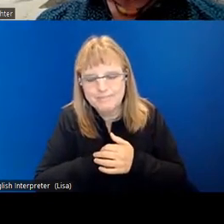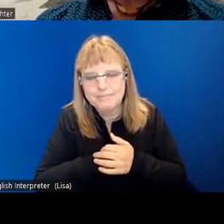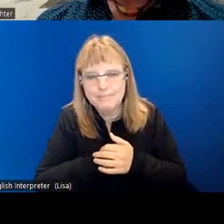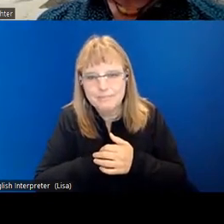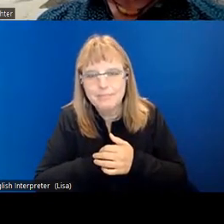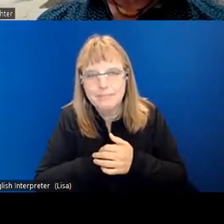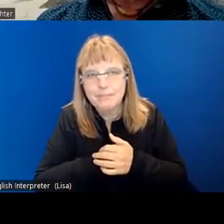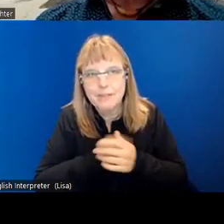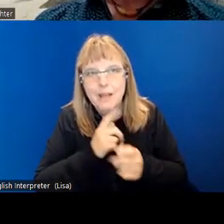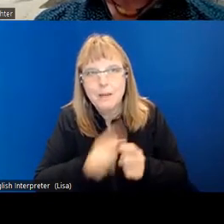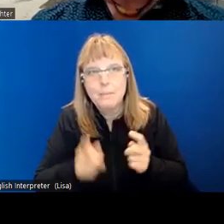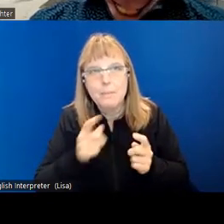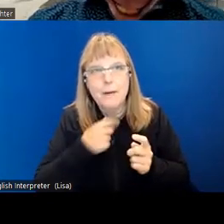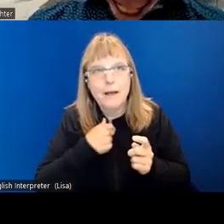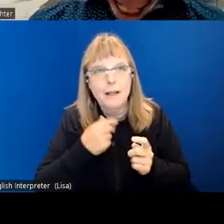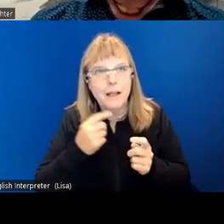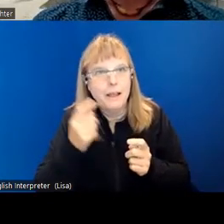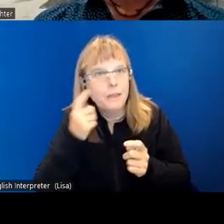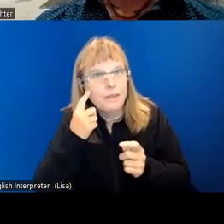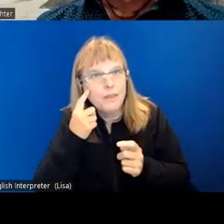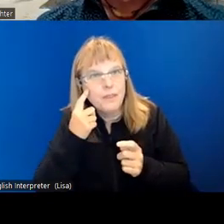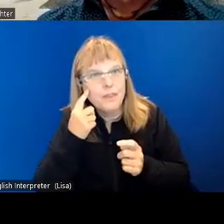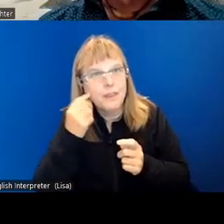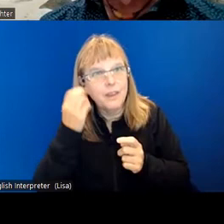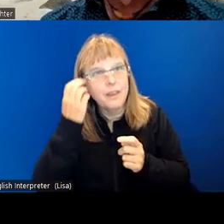But I think it's the research, it's the connection,